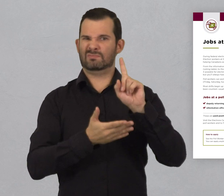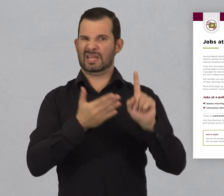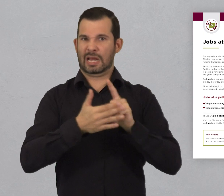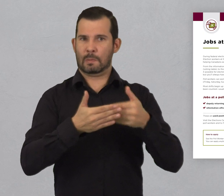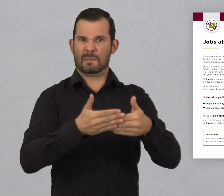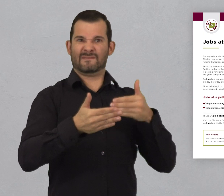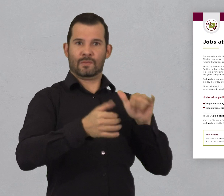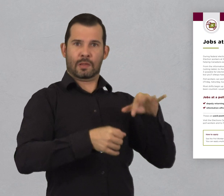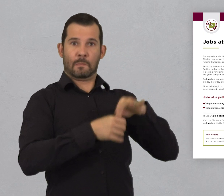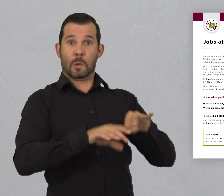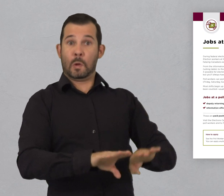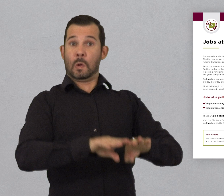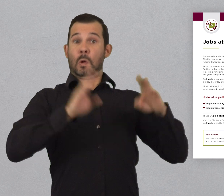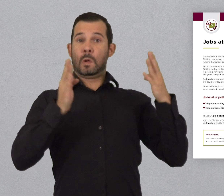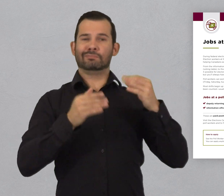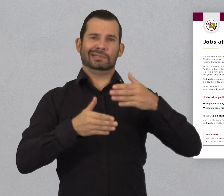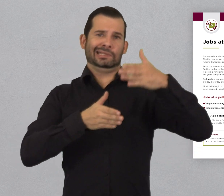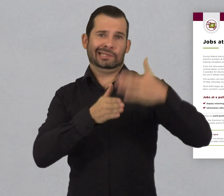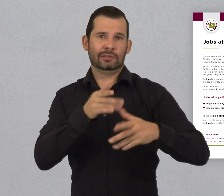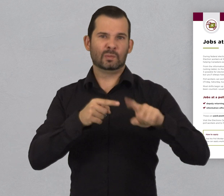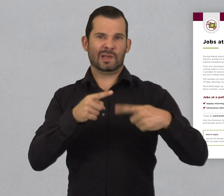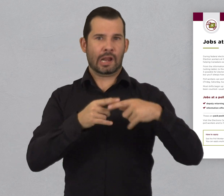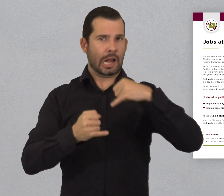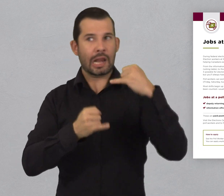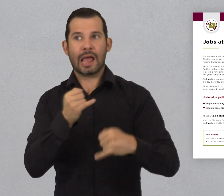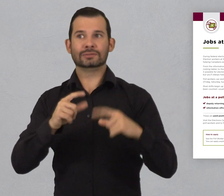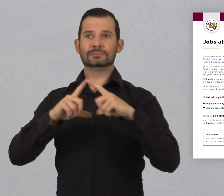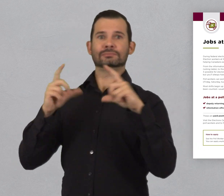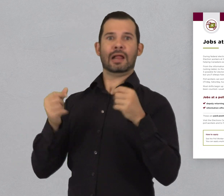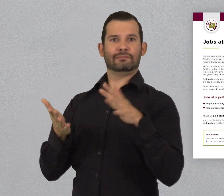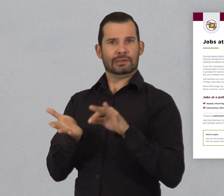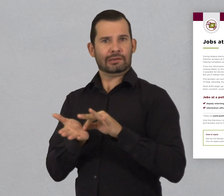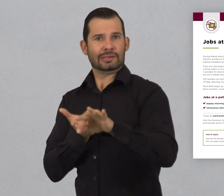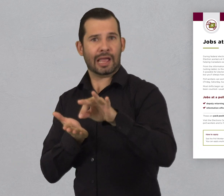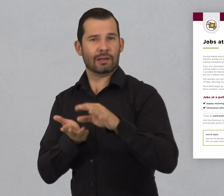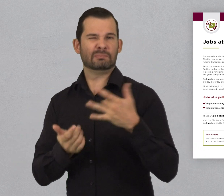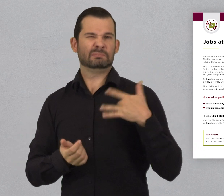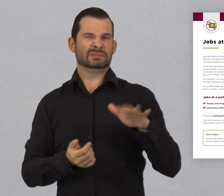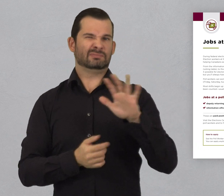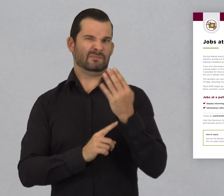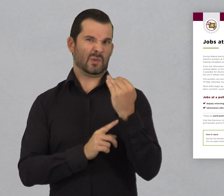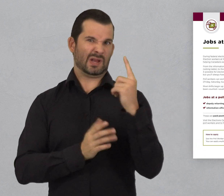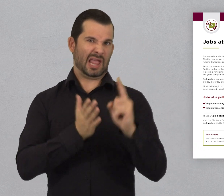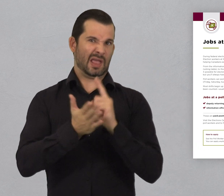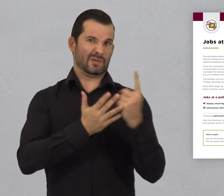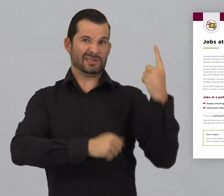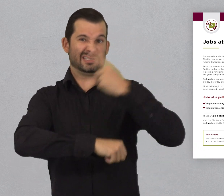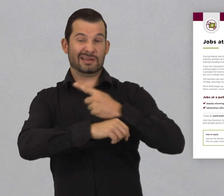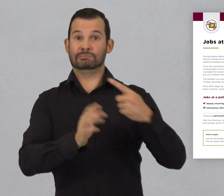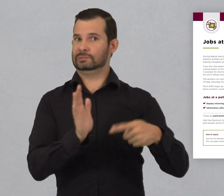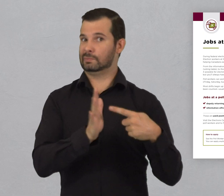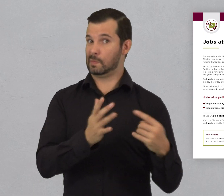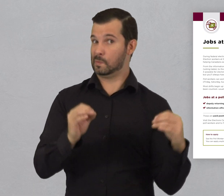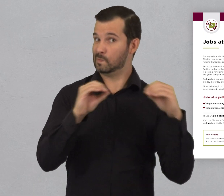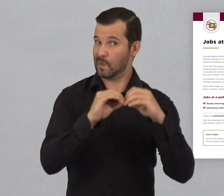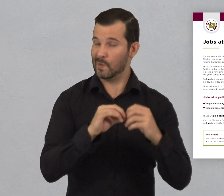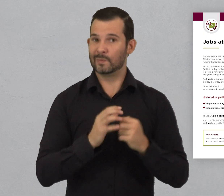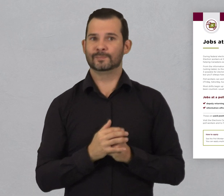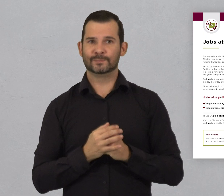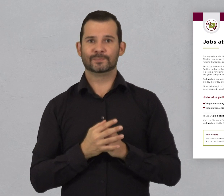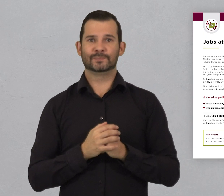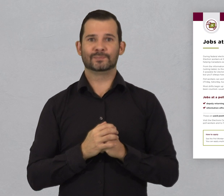polls open and end when the last ballots have been counted—usually a 14-hour day, and sometimes more.